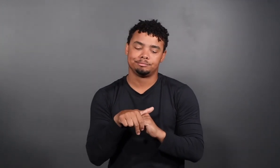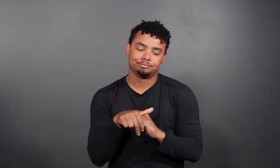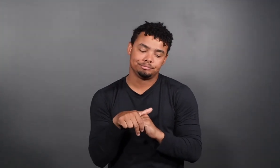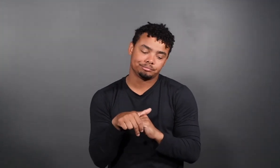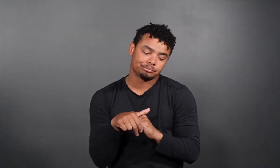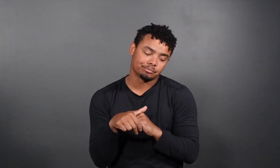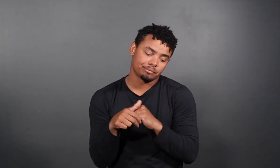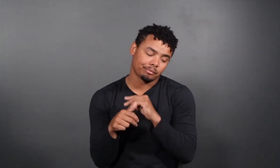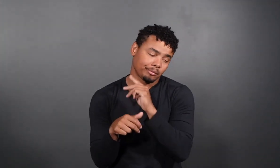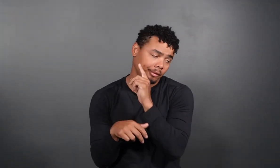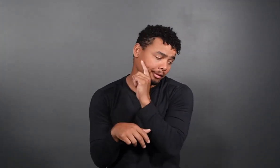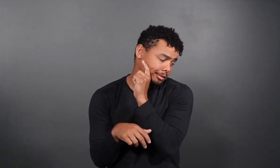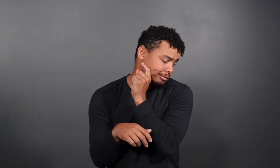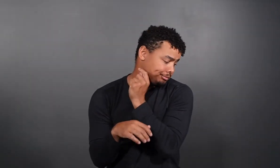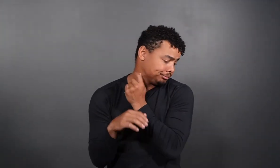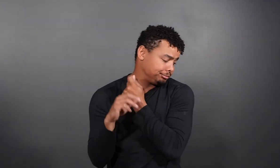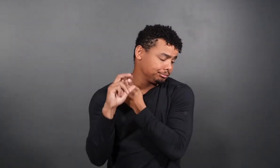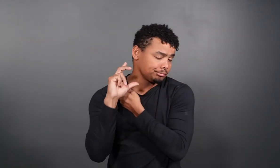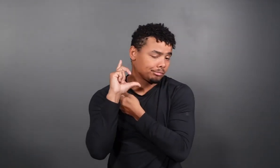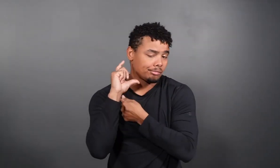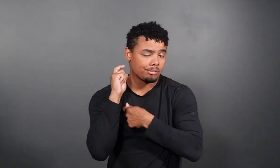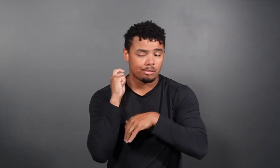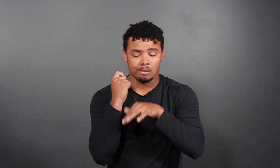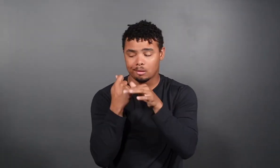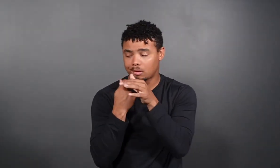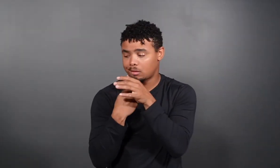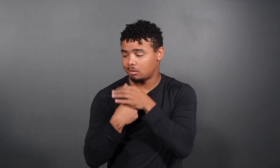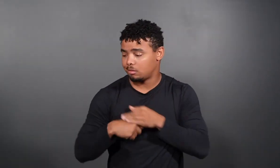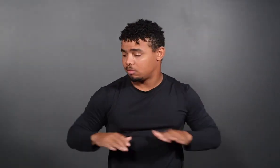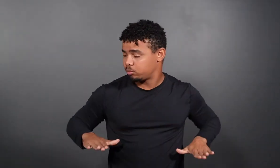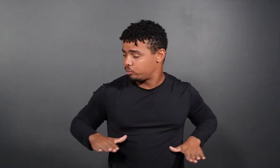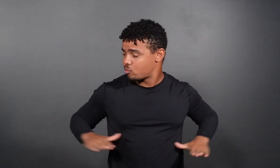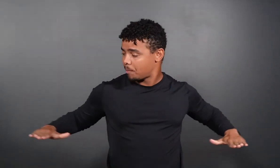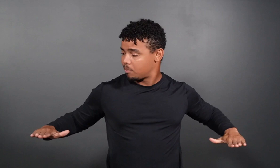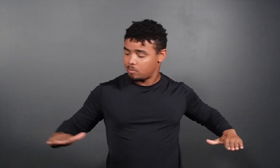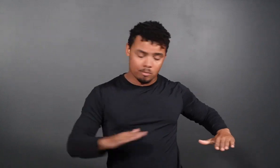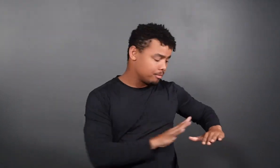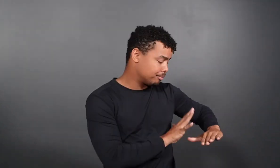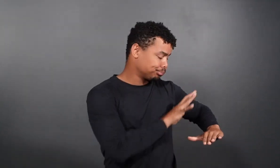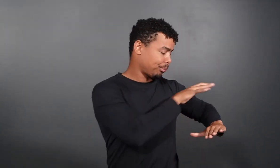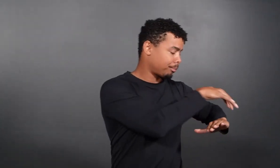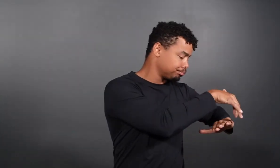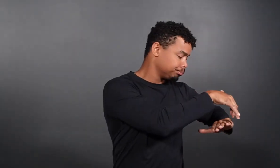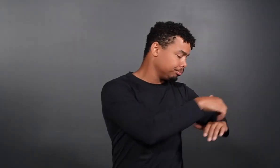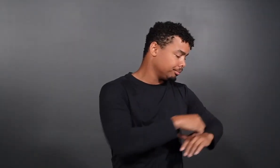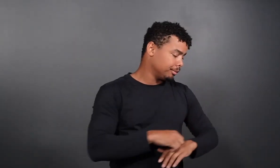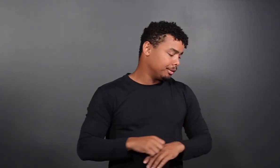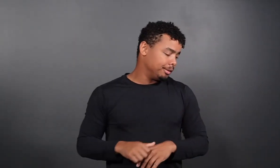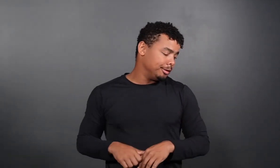and swings them to and fro she twists her locks as she takes stock of her bed and pillow here